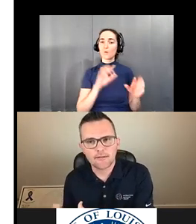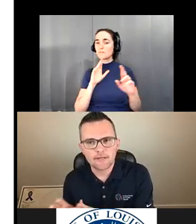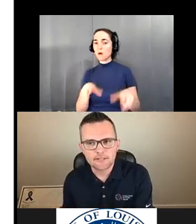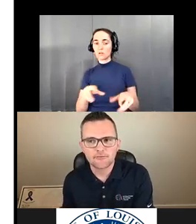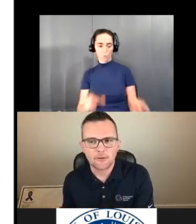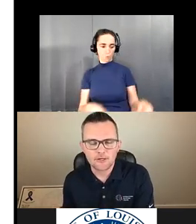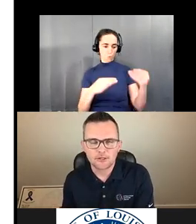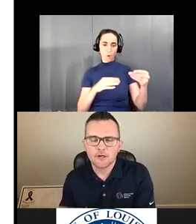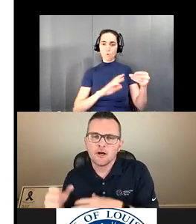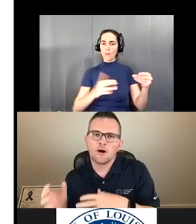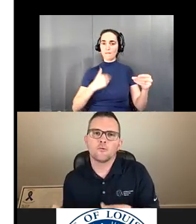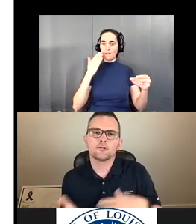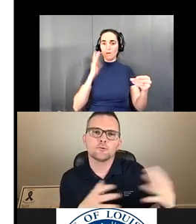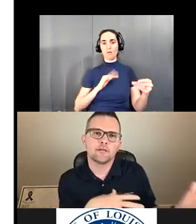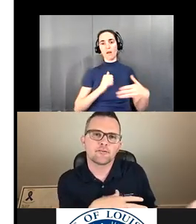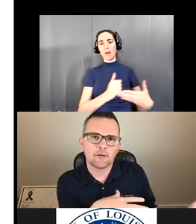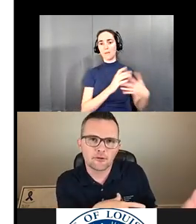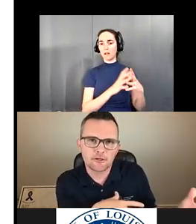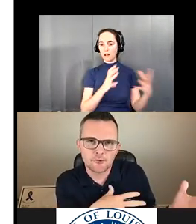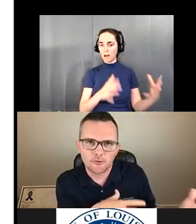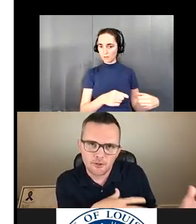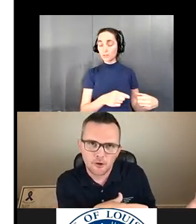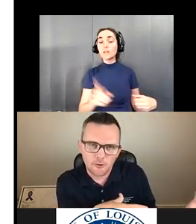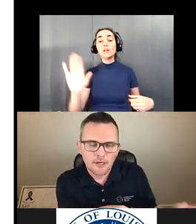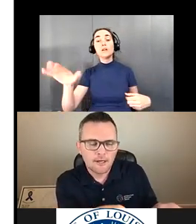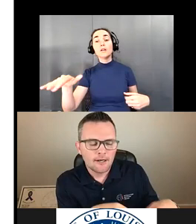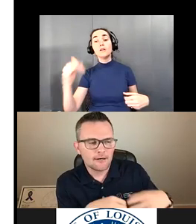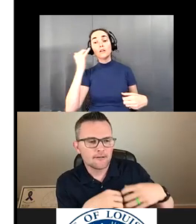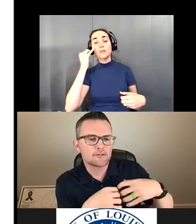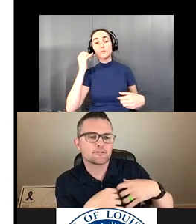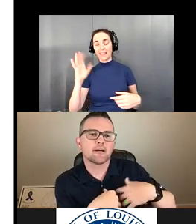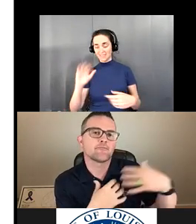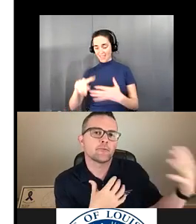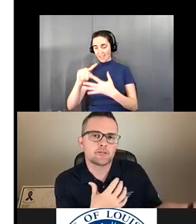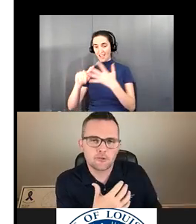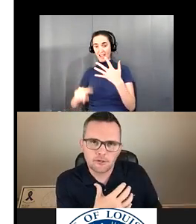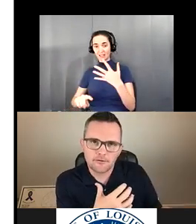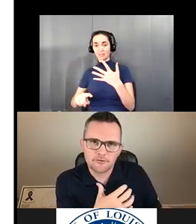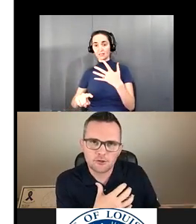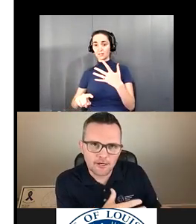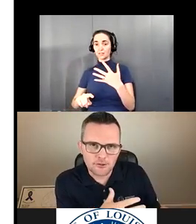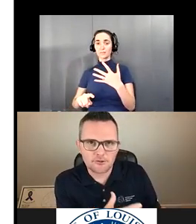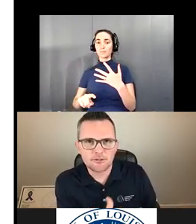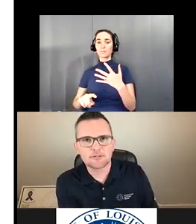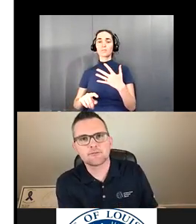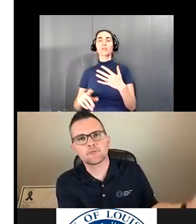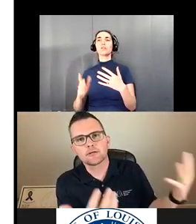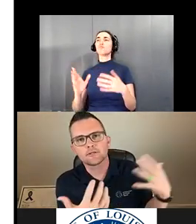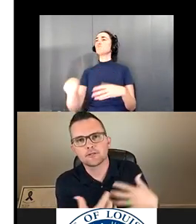this information on what you would 15:40:14 give people that you don't know. 15:40:17 This is not information you would give strangers, this is information that you